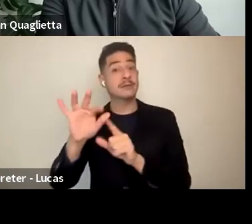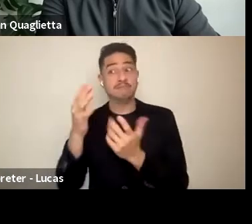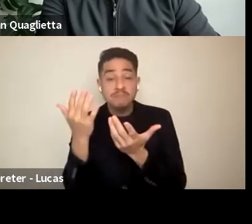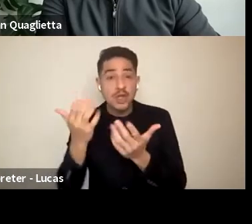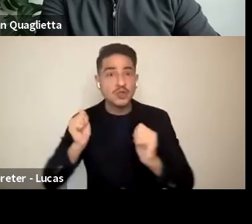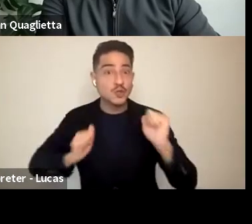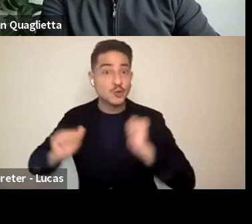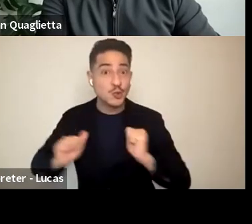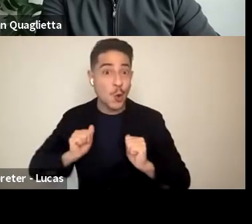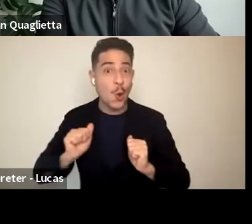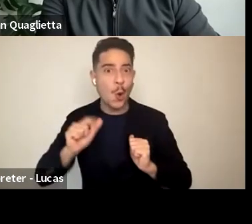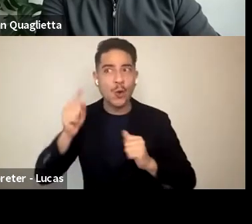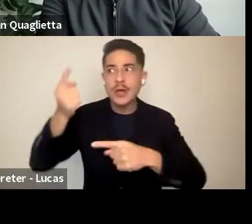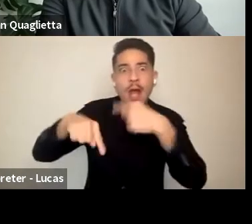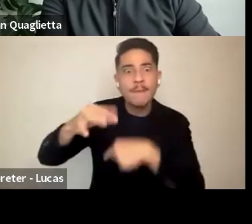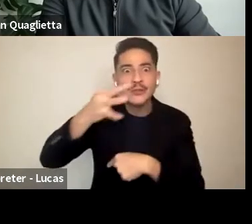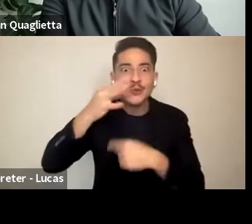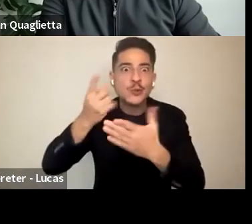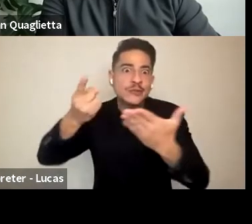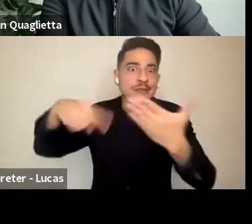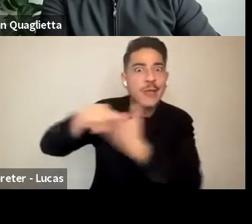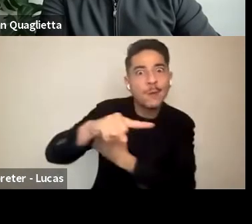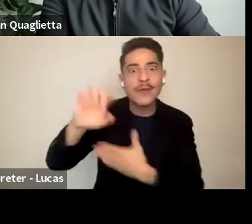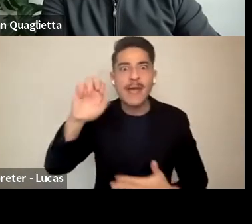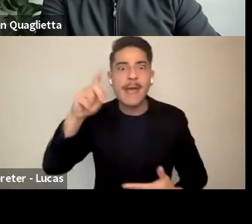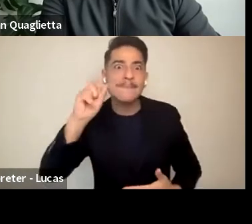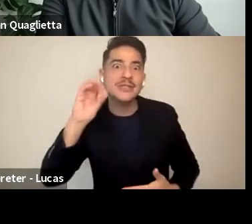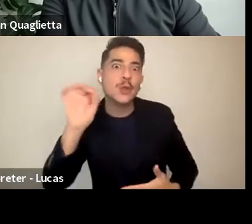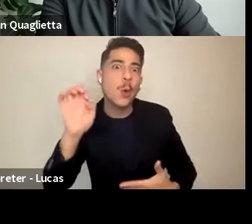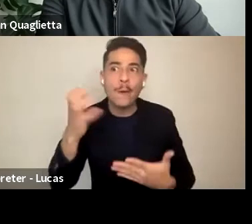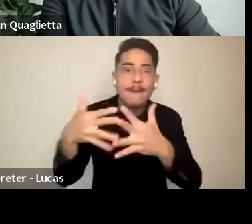coming up on this next week's episode of American Idol, who